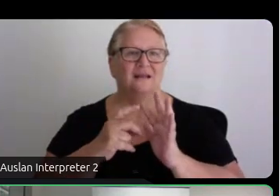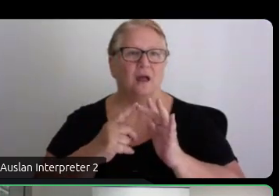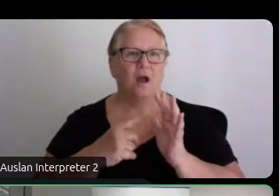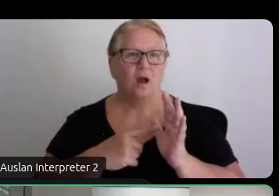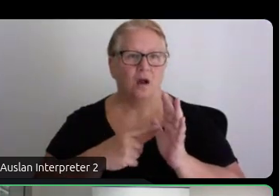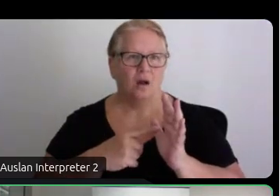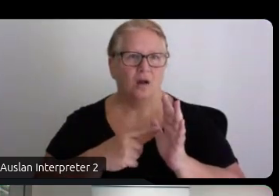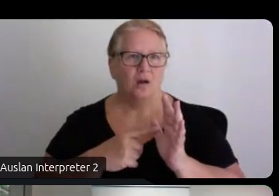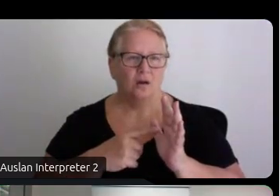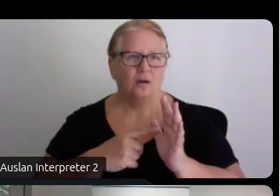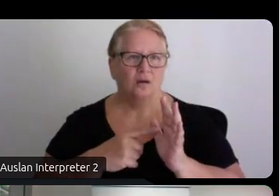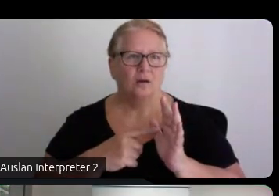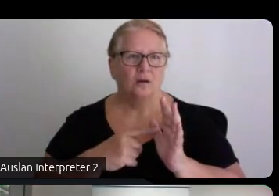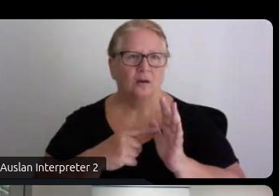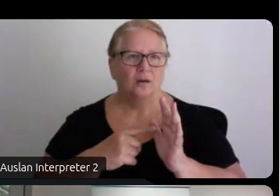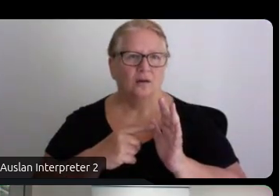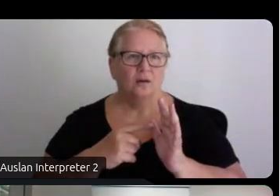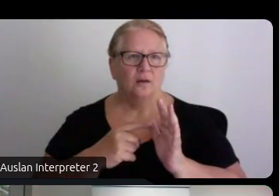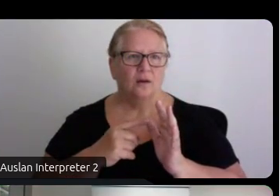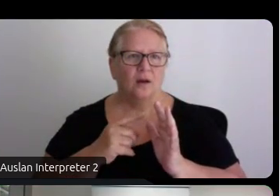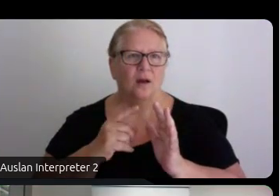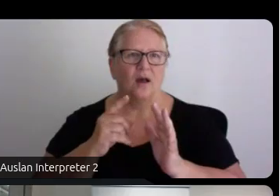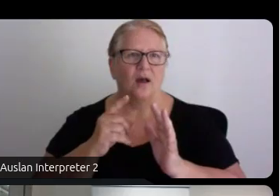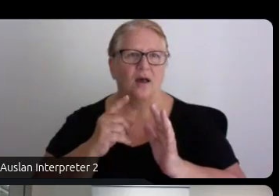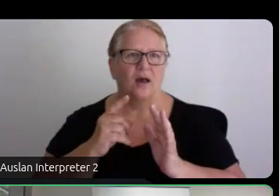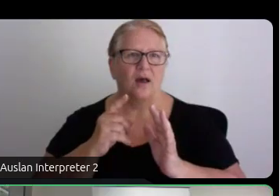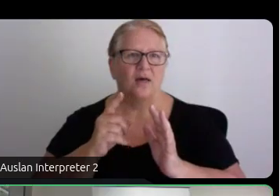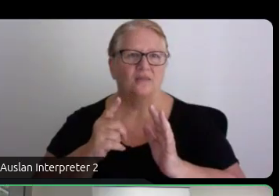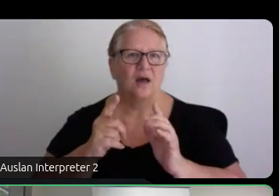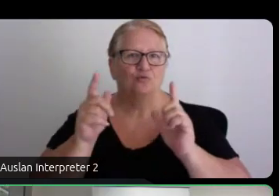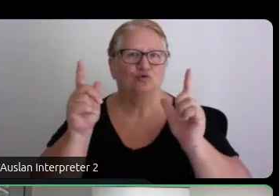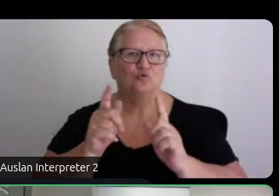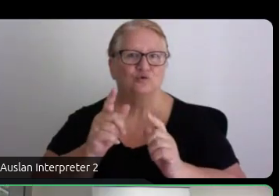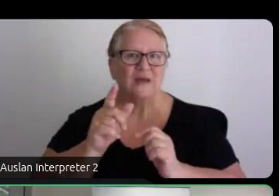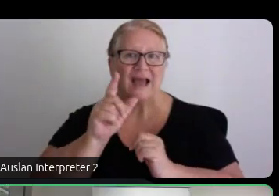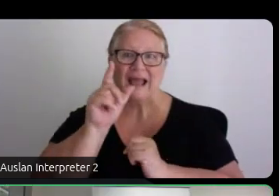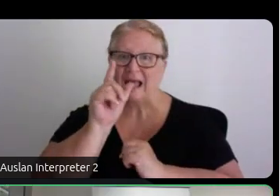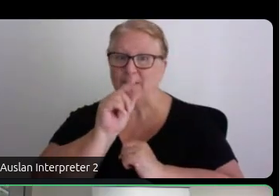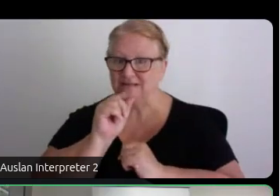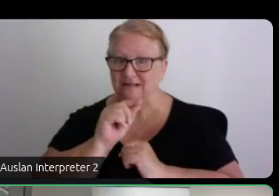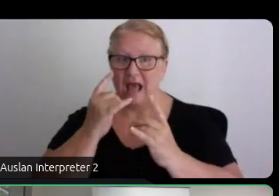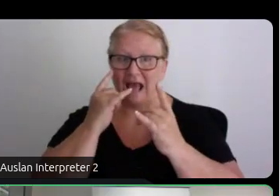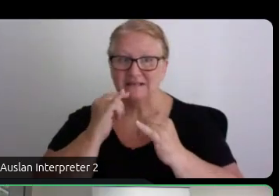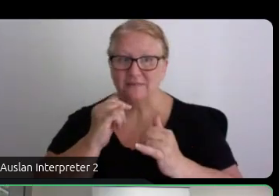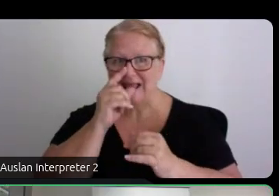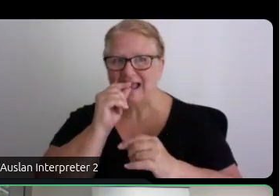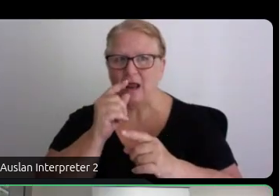considering that substantially reduced functional capacity assessment can only be determined based